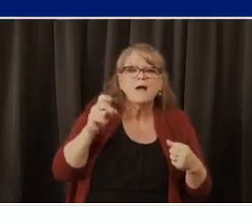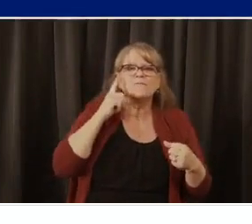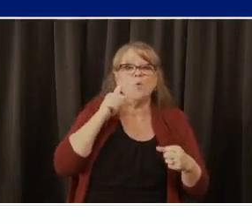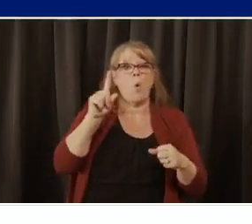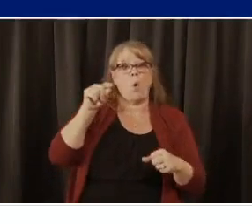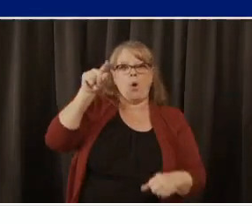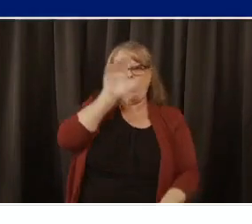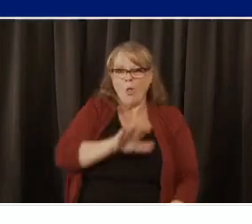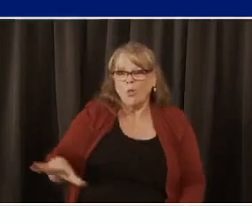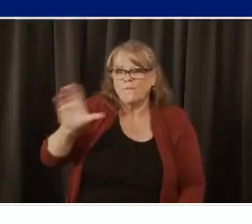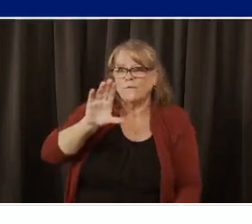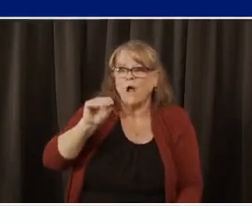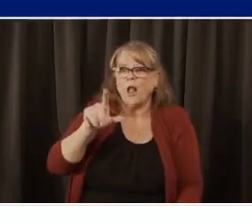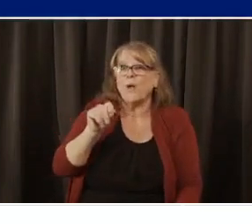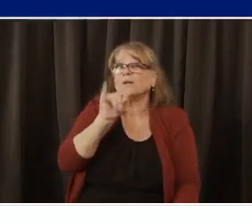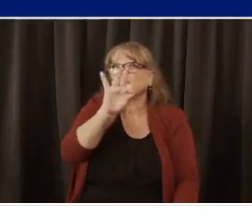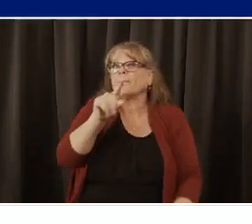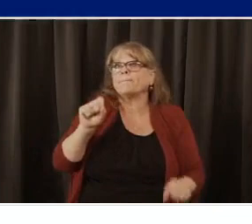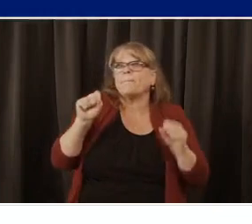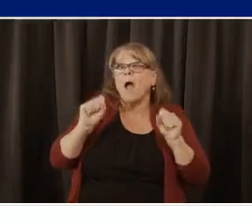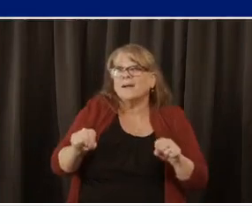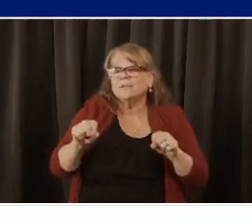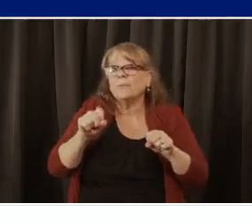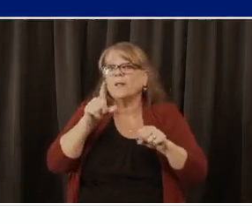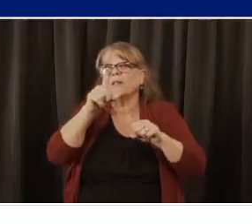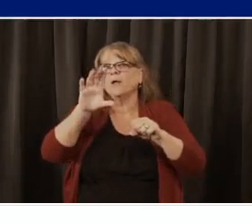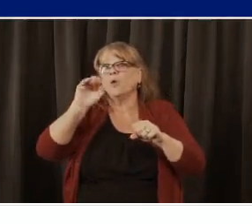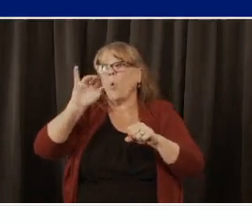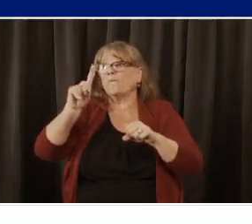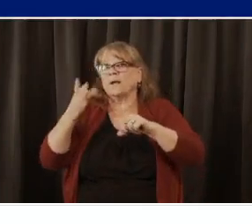The state warehouse was a key partner, and a key component of the school